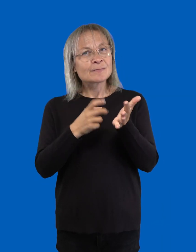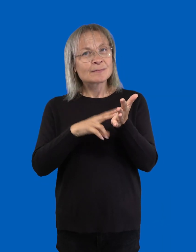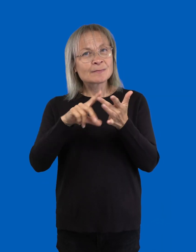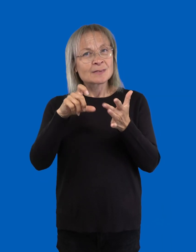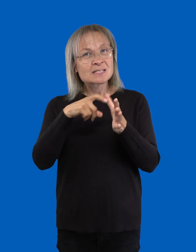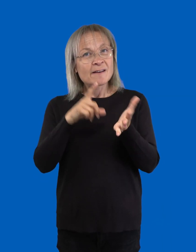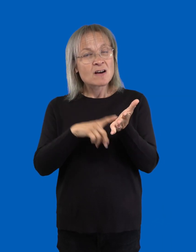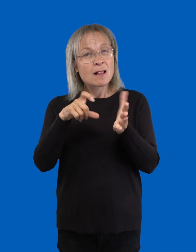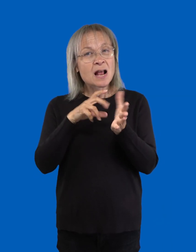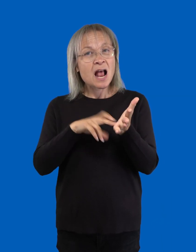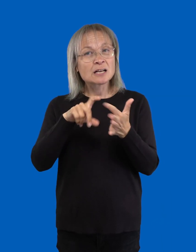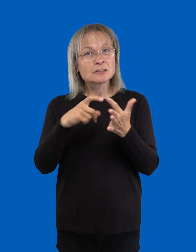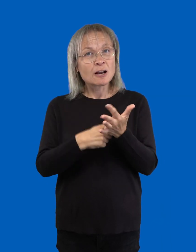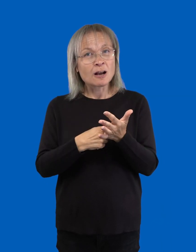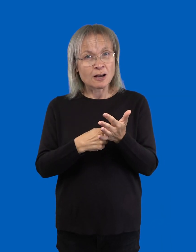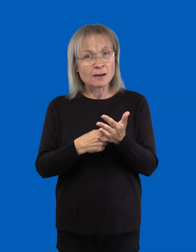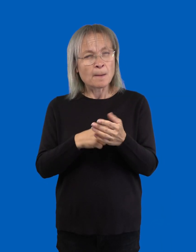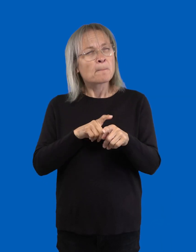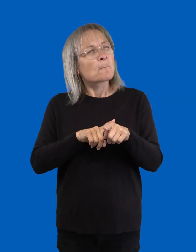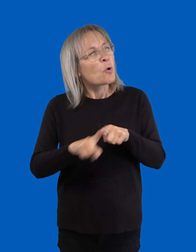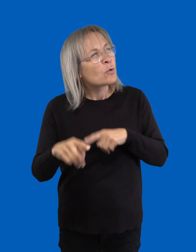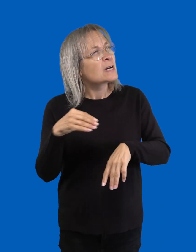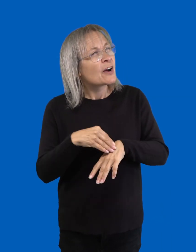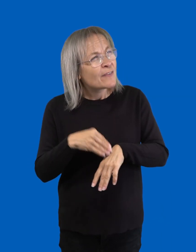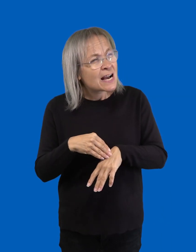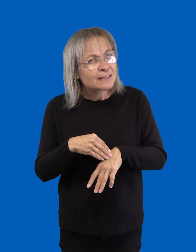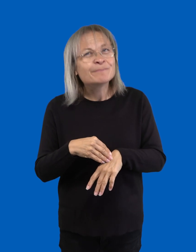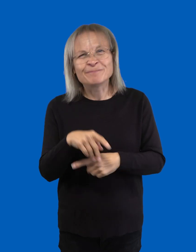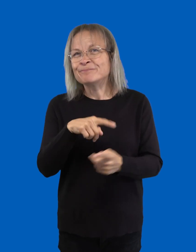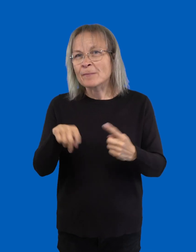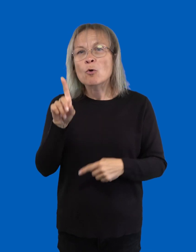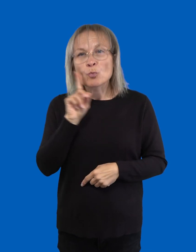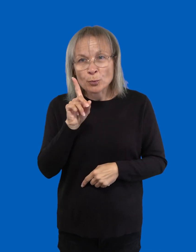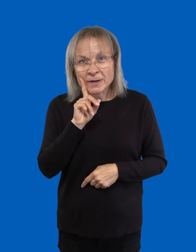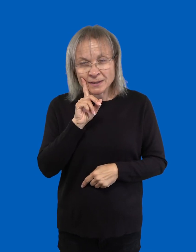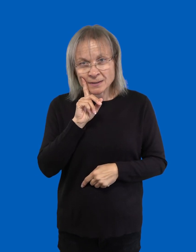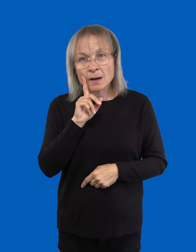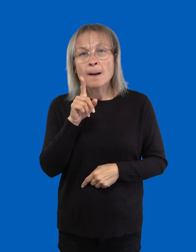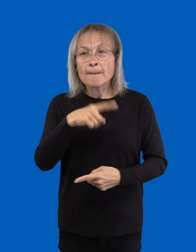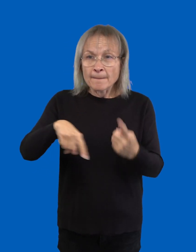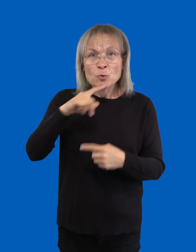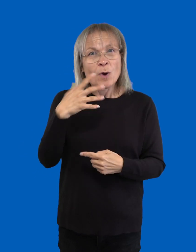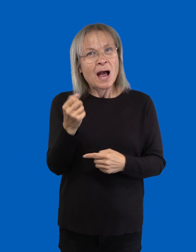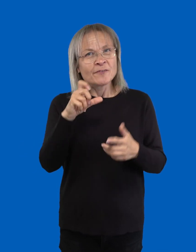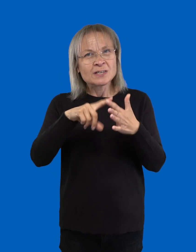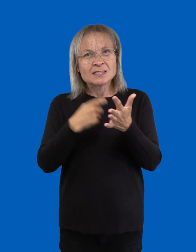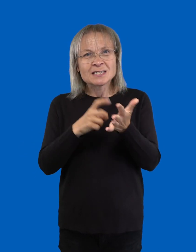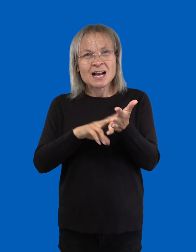Cervical cancer mostly affects women and people who have a cervix under the age of 45, but abnormal changes